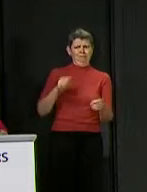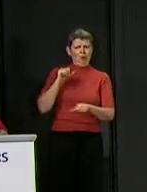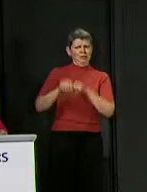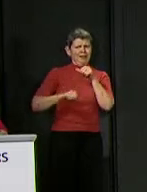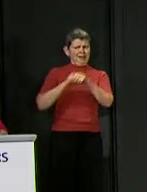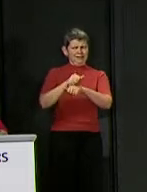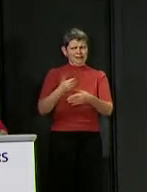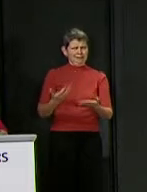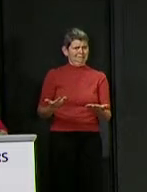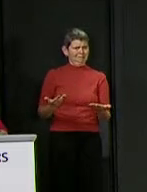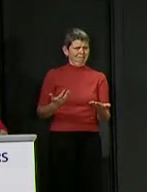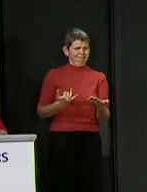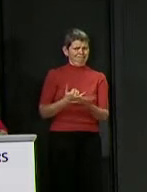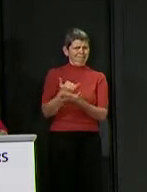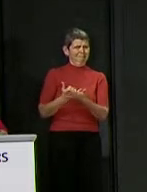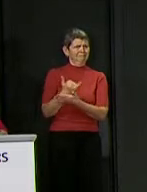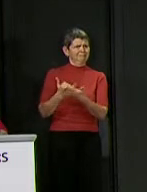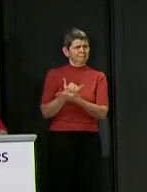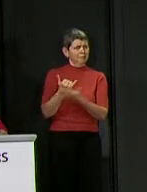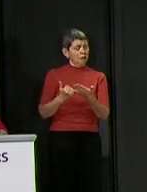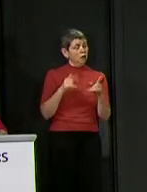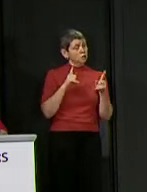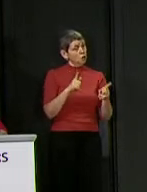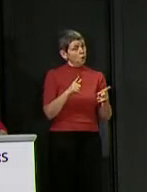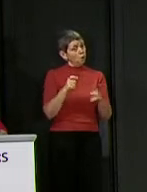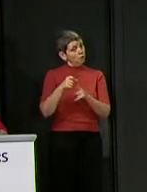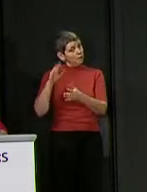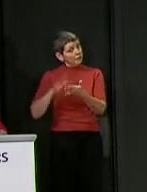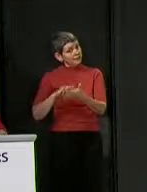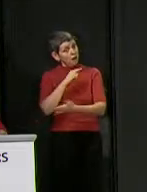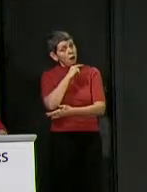was wondering, is the Prime Minister lying or has he got the end of the stick. And just